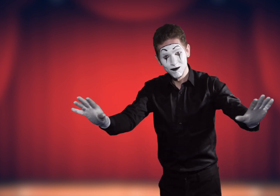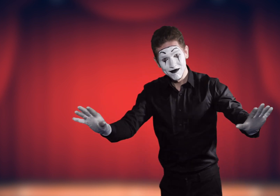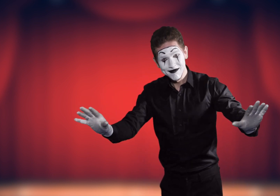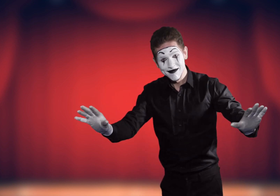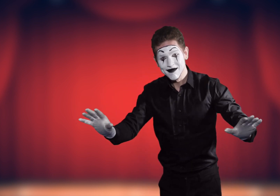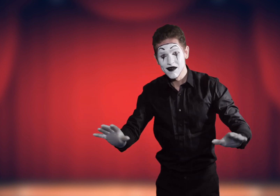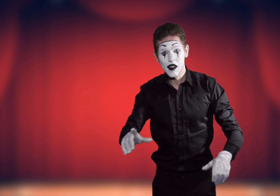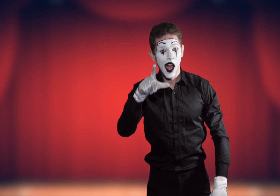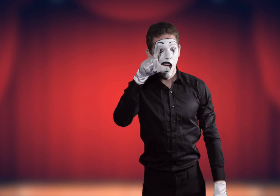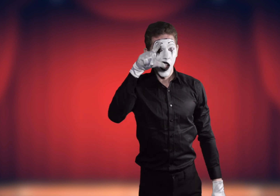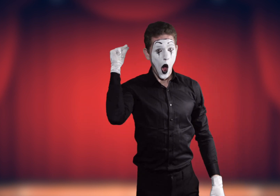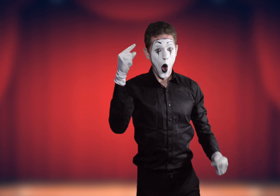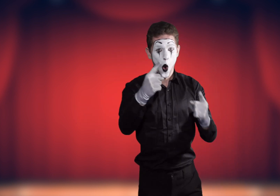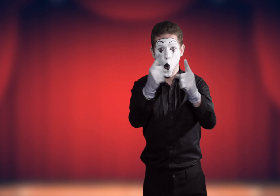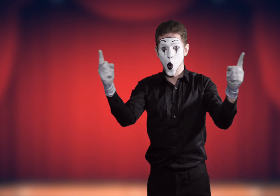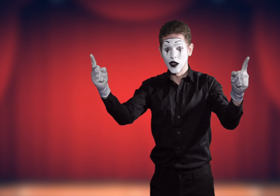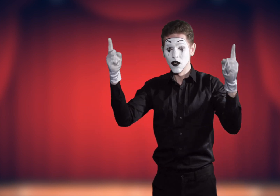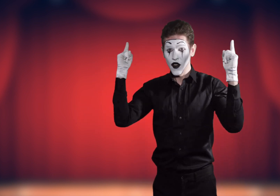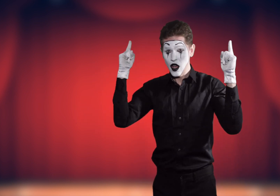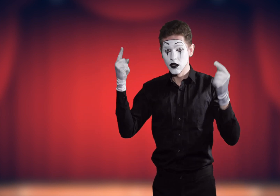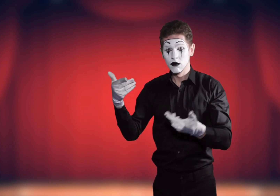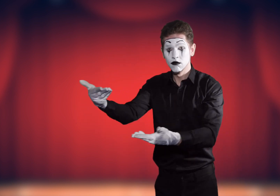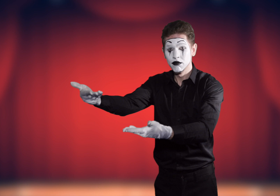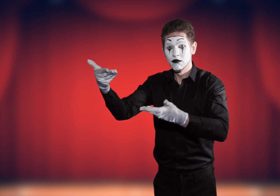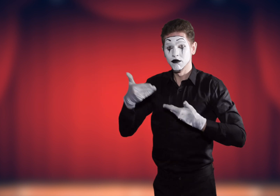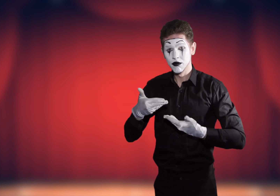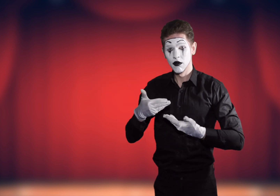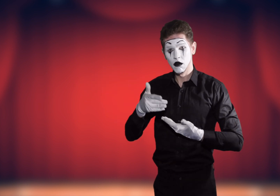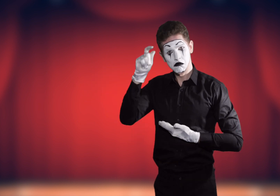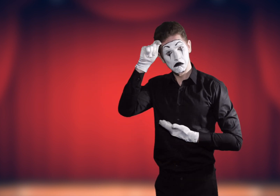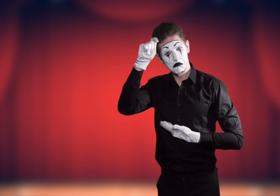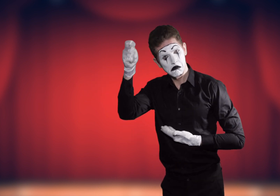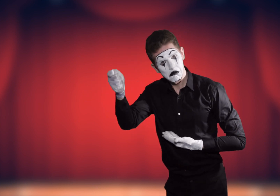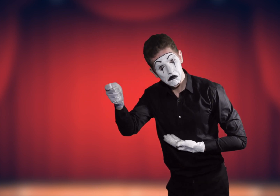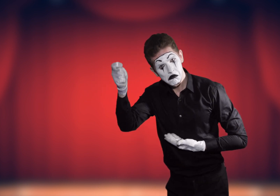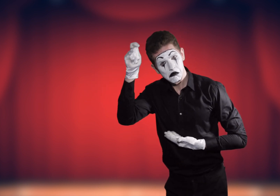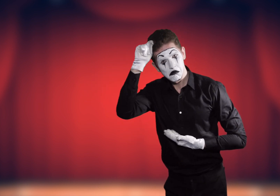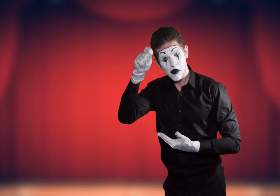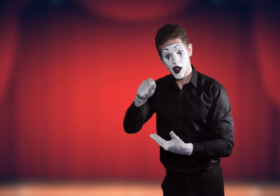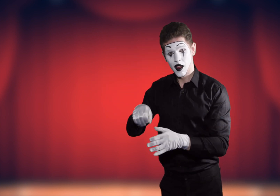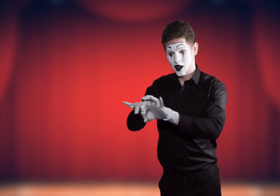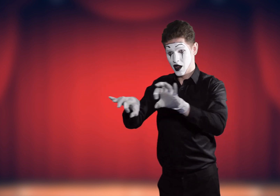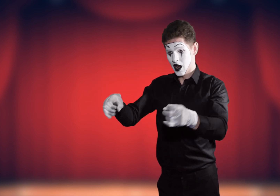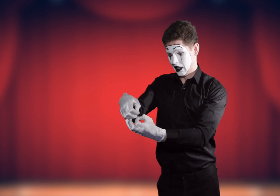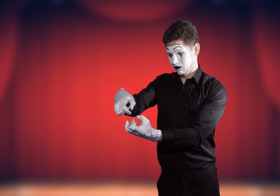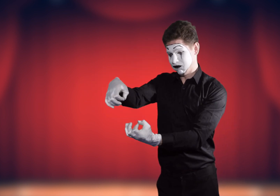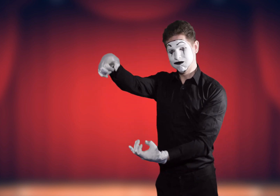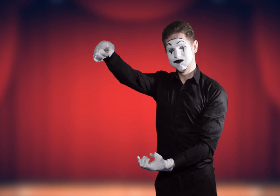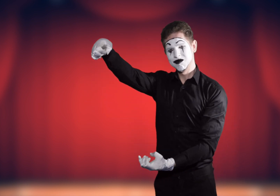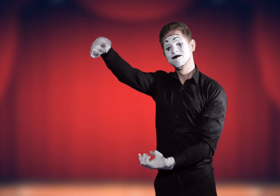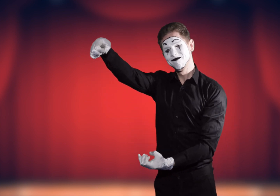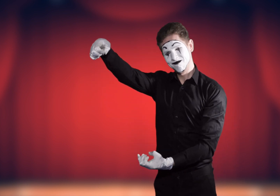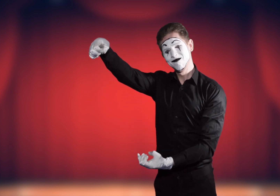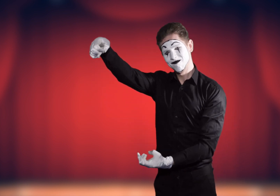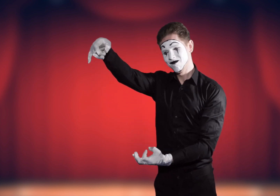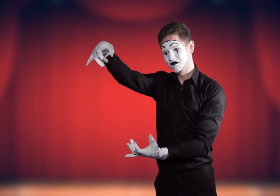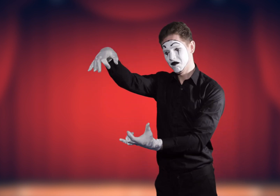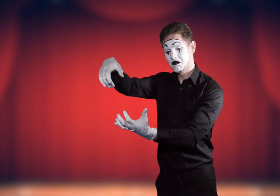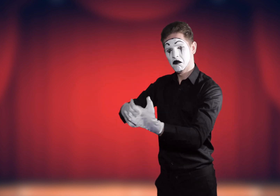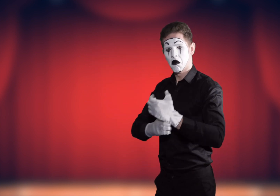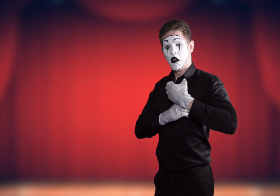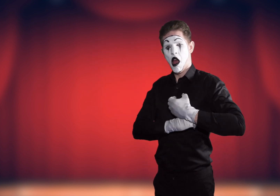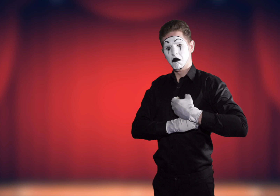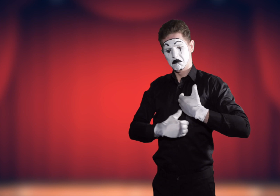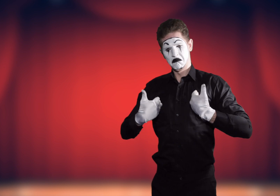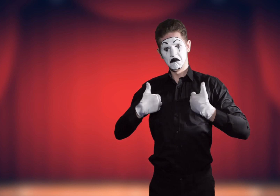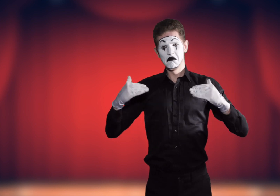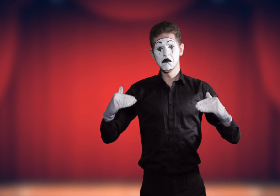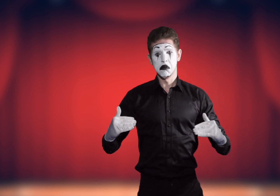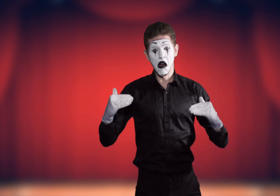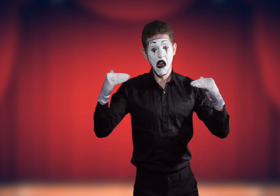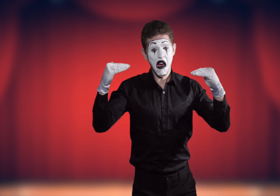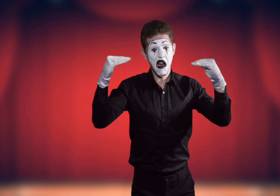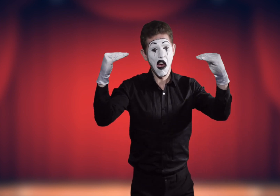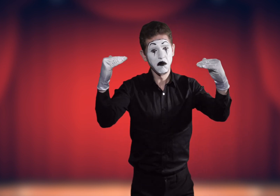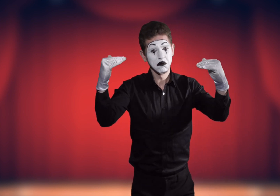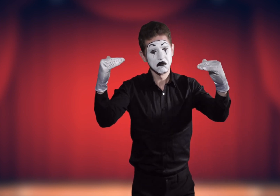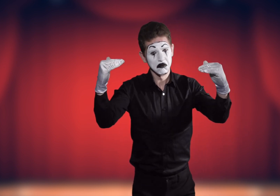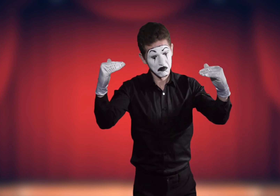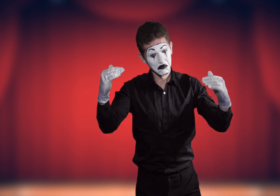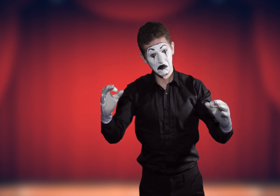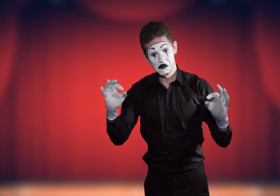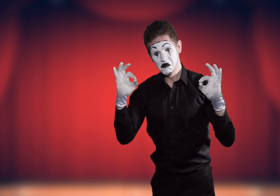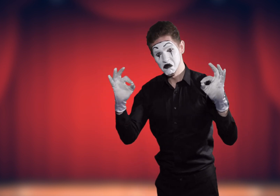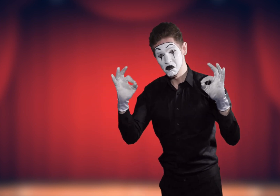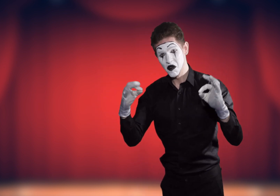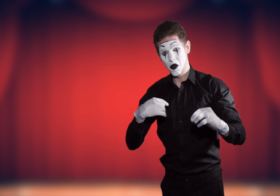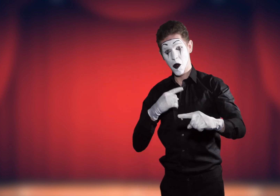I received an honorary Doctor’s degree from Gallaudet University.